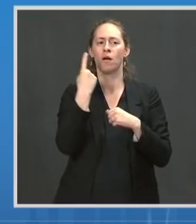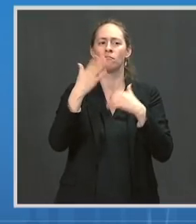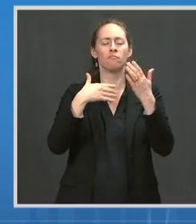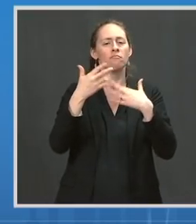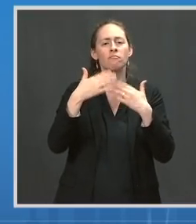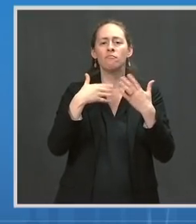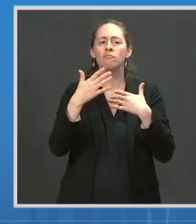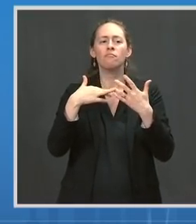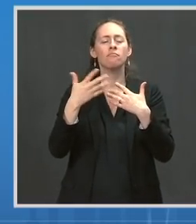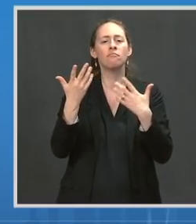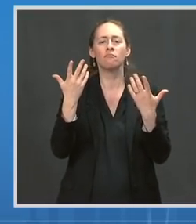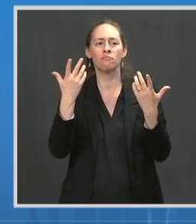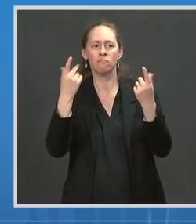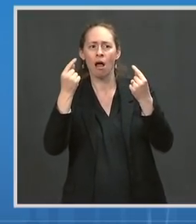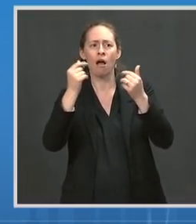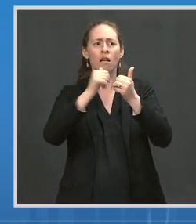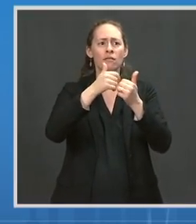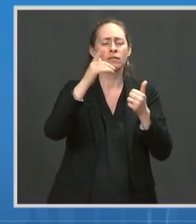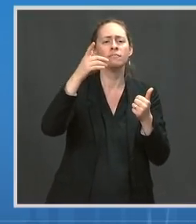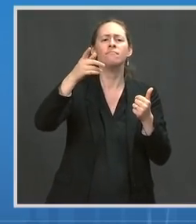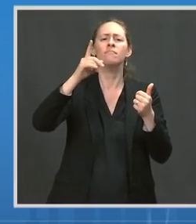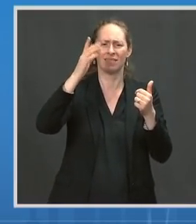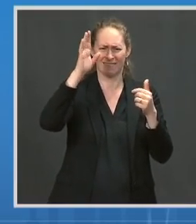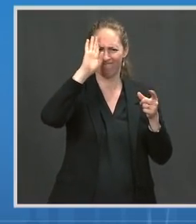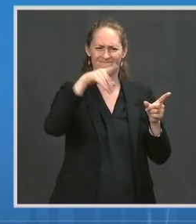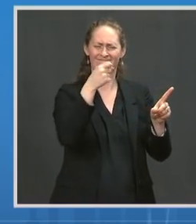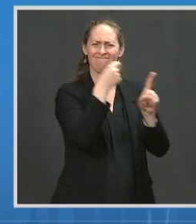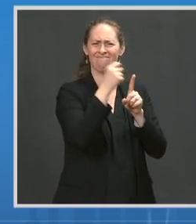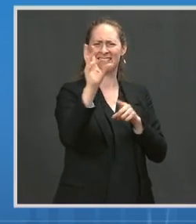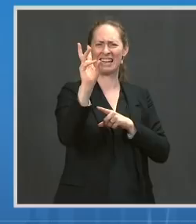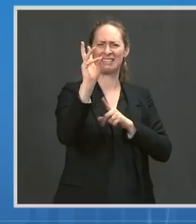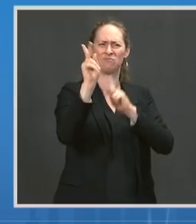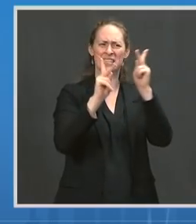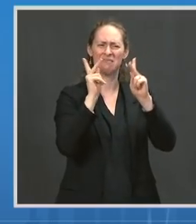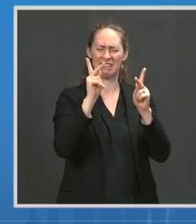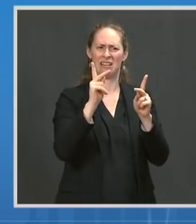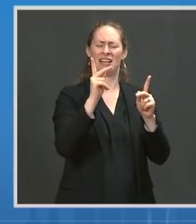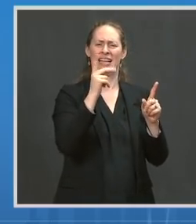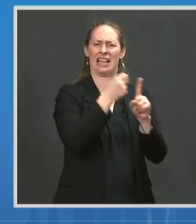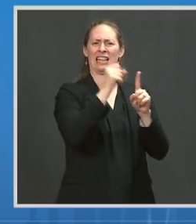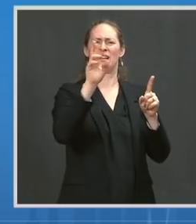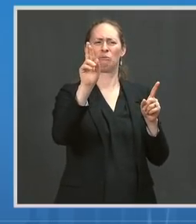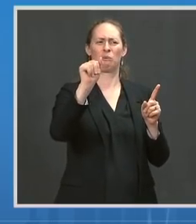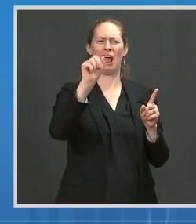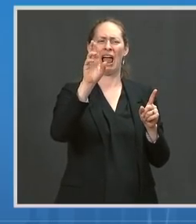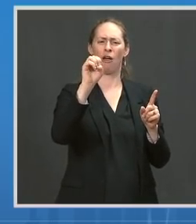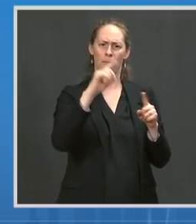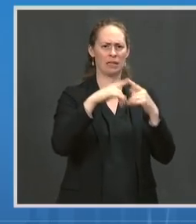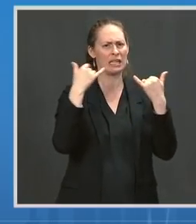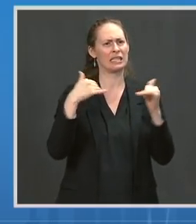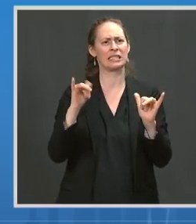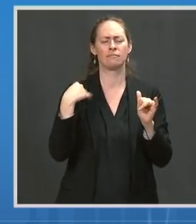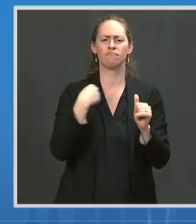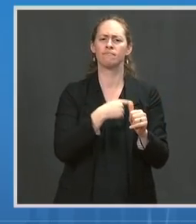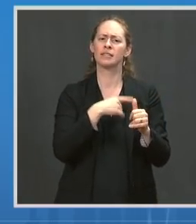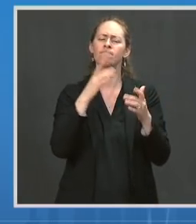our scientific agencies will act with thoroughness and transparency so people can remain confident in the vaccines that are recommended to them.